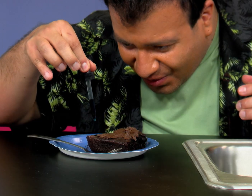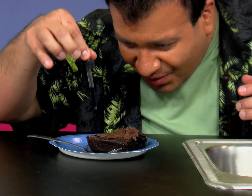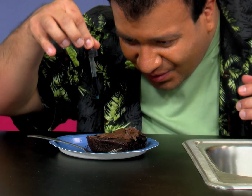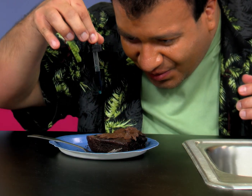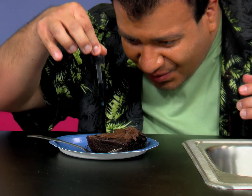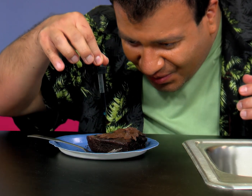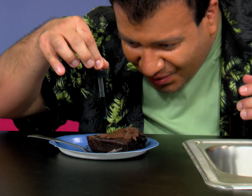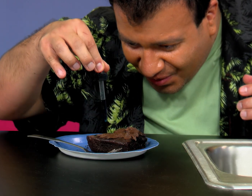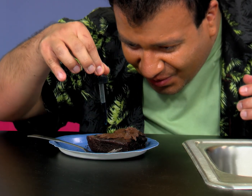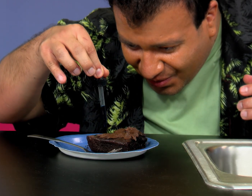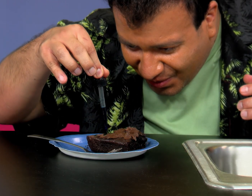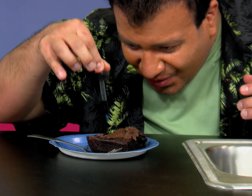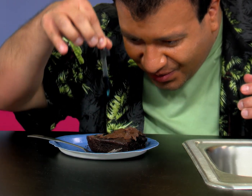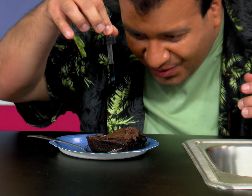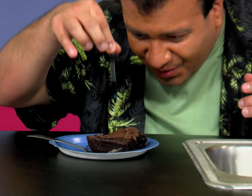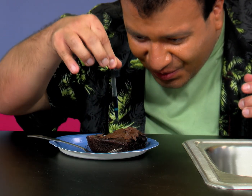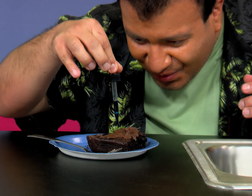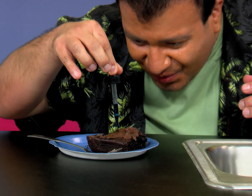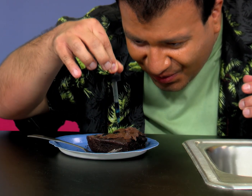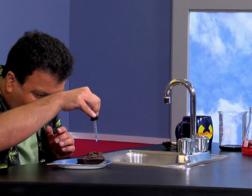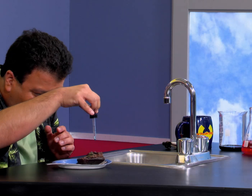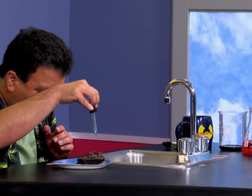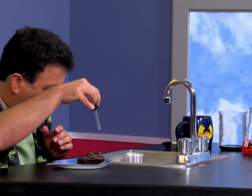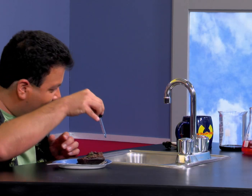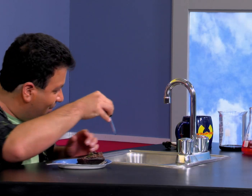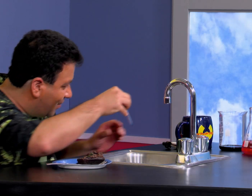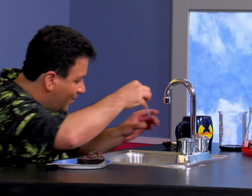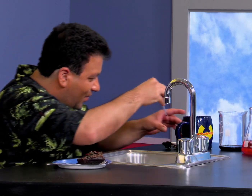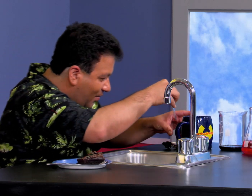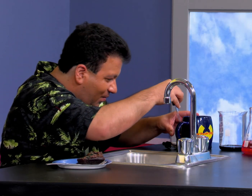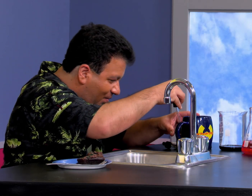[PLOP, PLOP, PLOP]